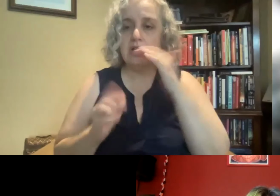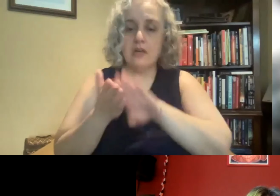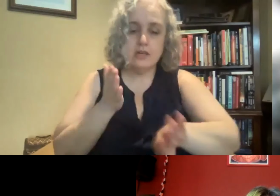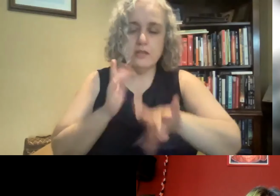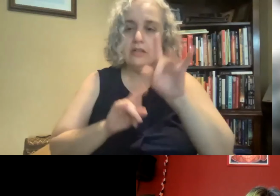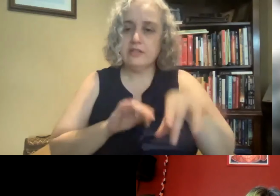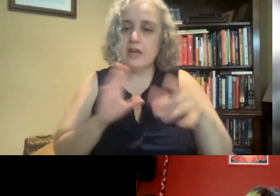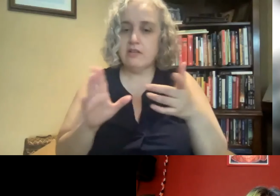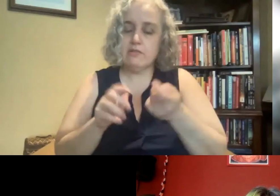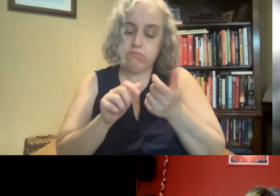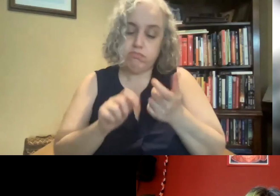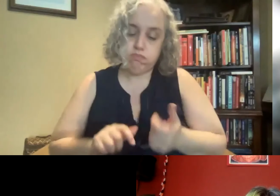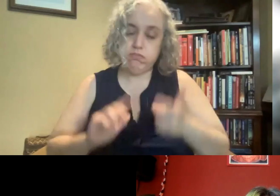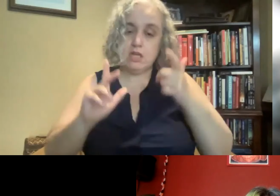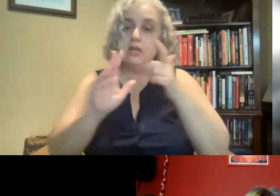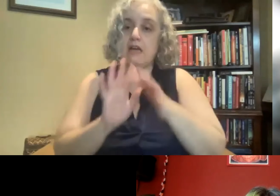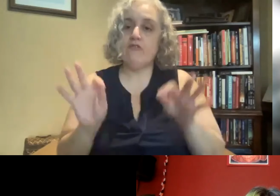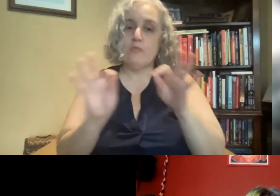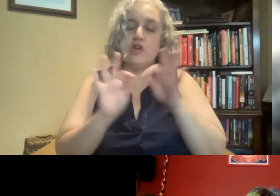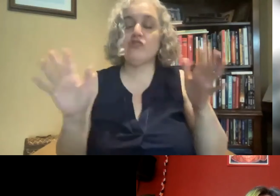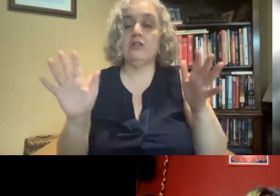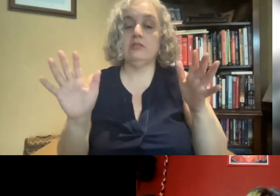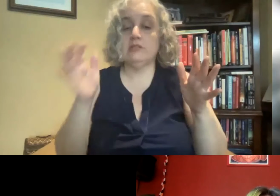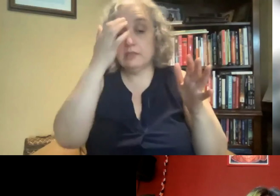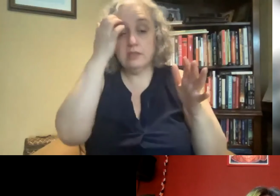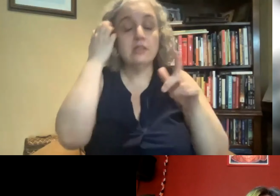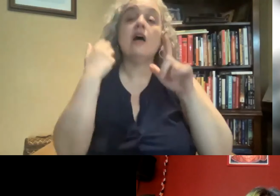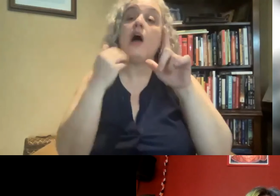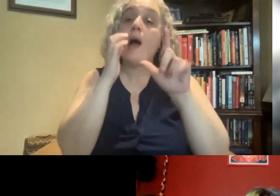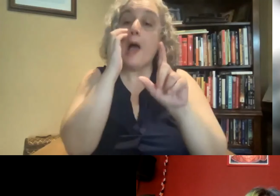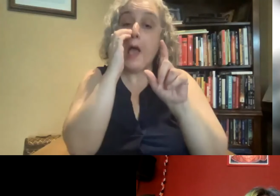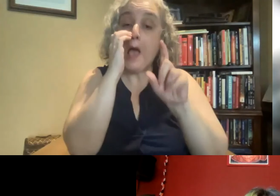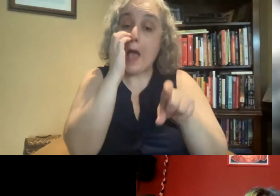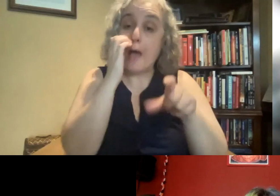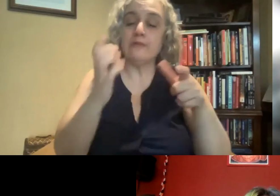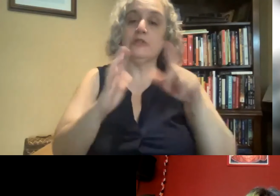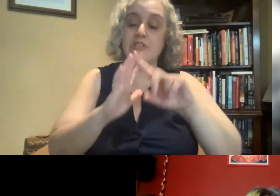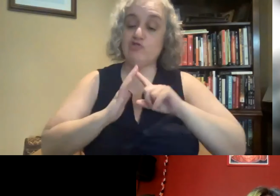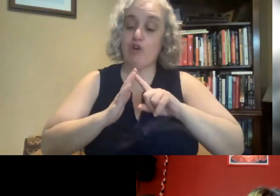the context within which it was gathered. We almost have to start right from the start.